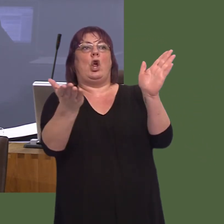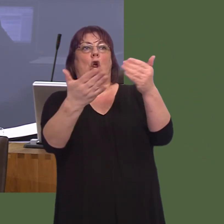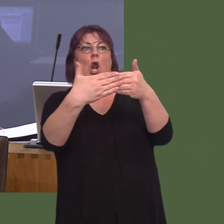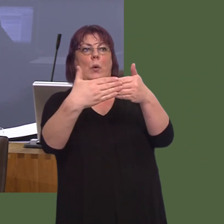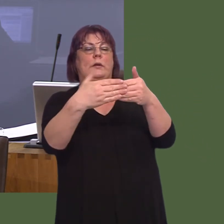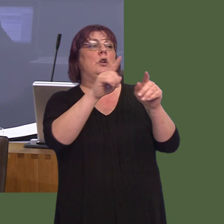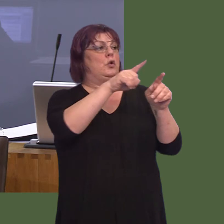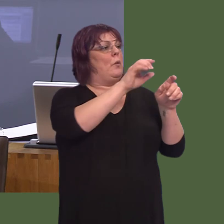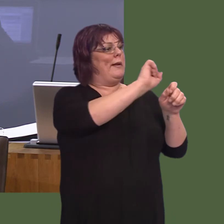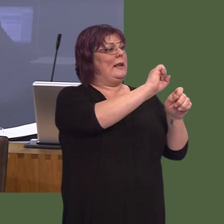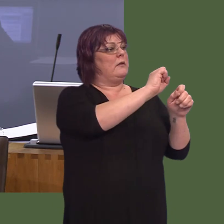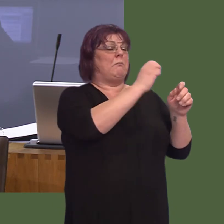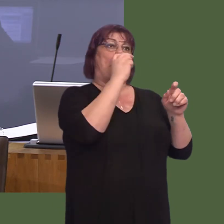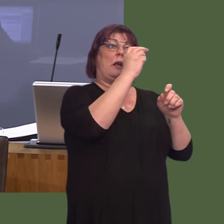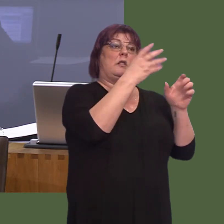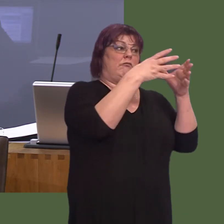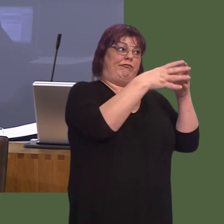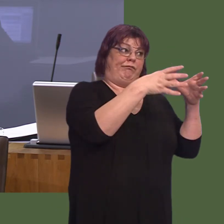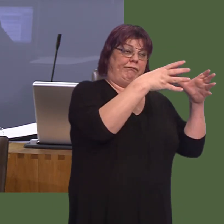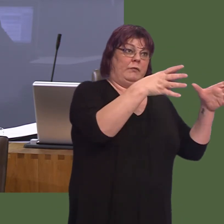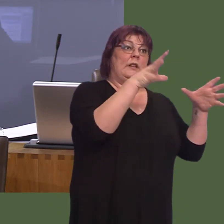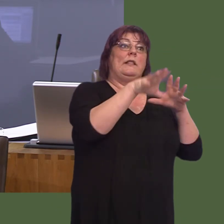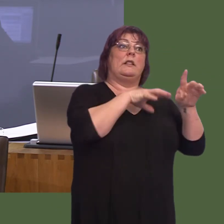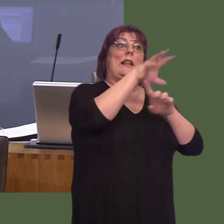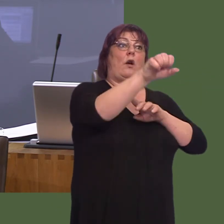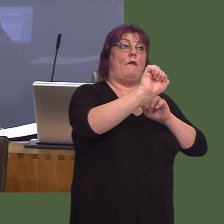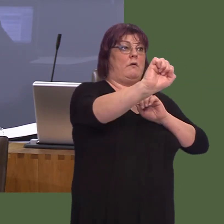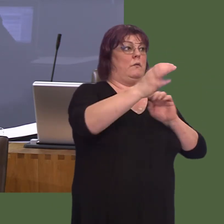but unfortunately the operator is having difficulty in upgrading his infrastructure.